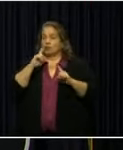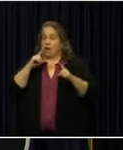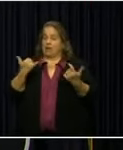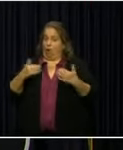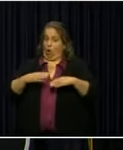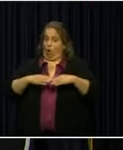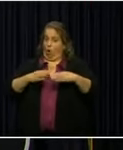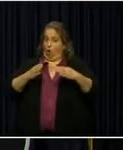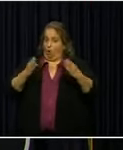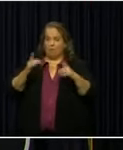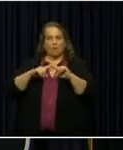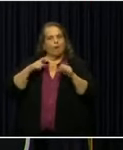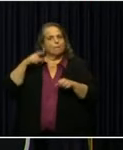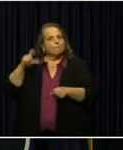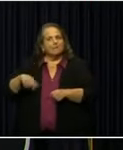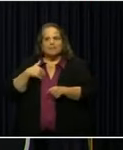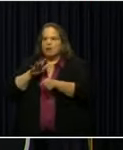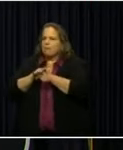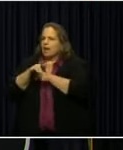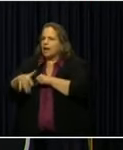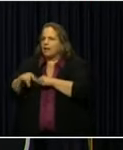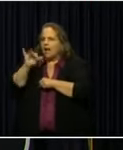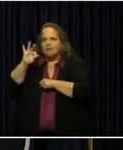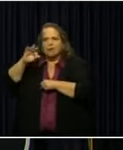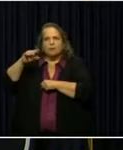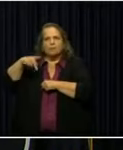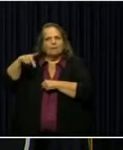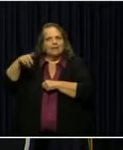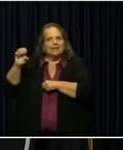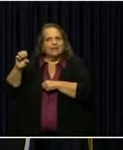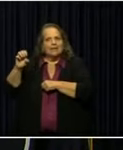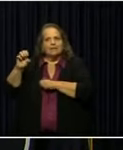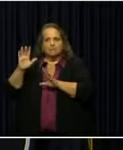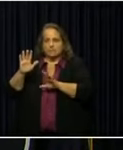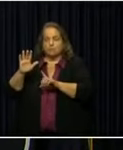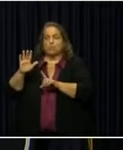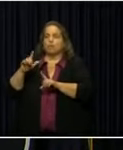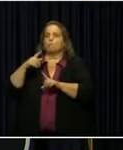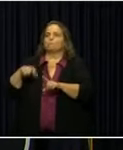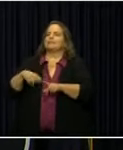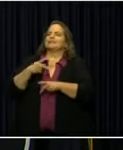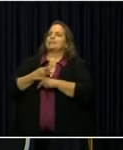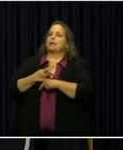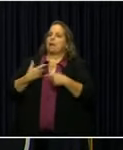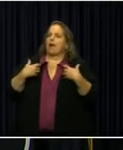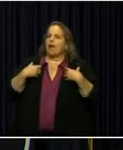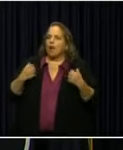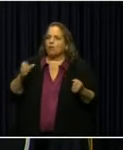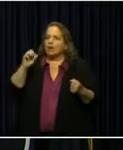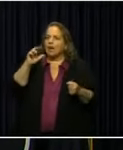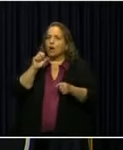BECAUSE WE HAVE TO DO IT THROUGHOUT THE REST OF THER YEAR. NEXT ONE IS ABILITY TO SOCIAL DISTANCE AND COMPLY WITH CDC